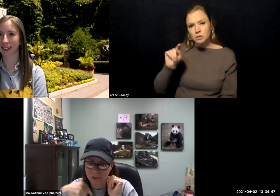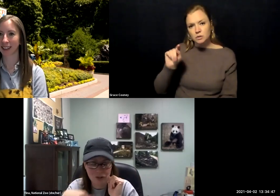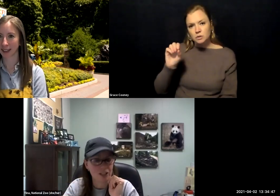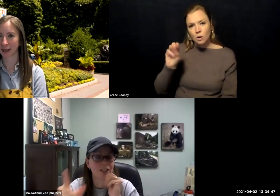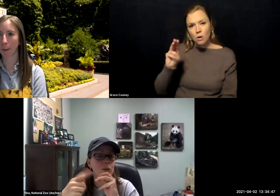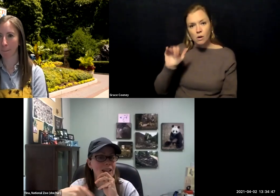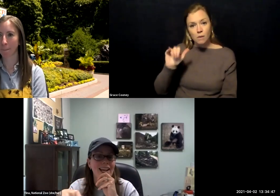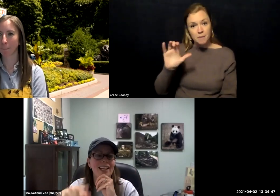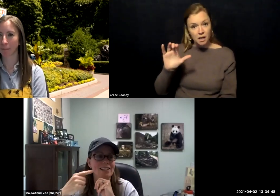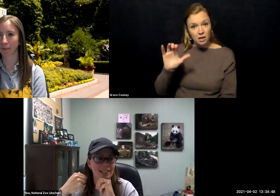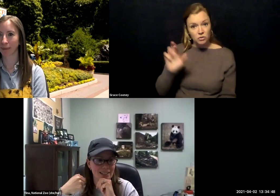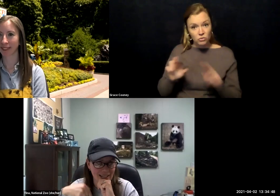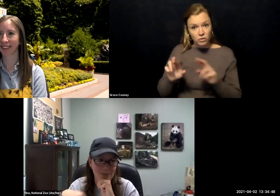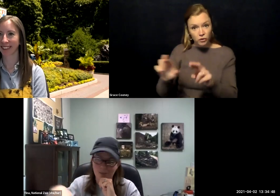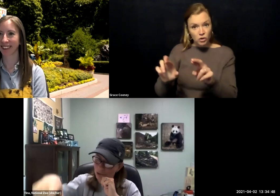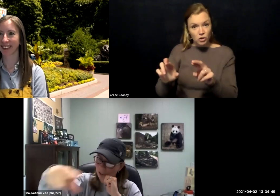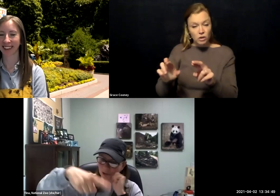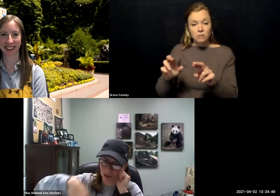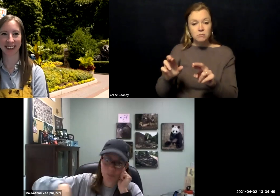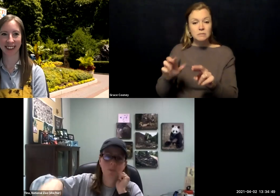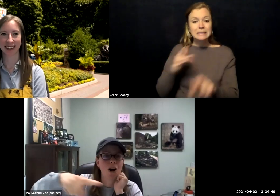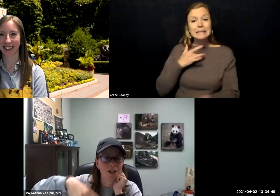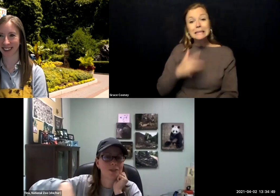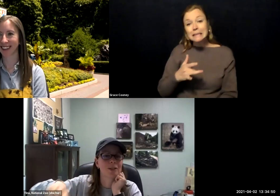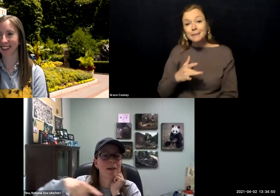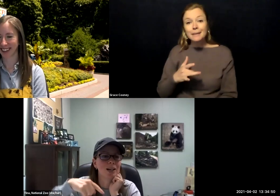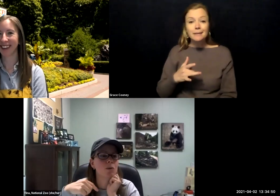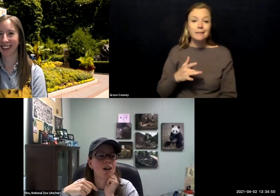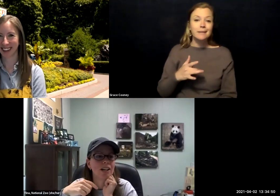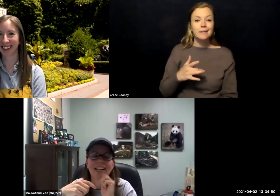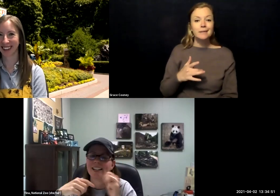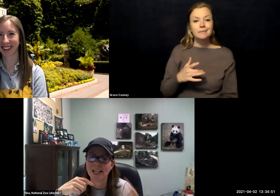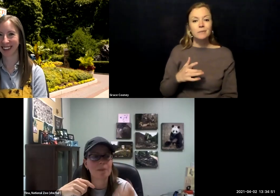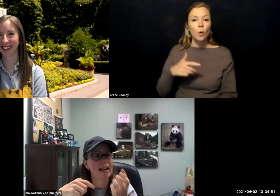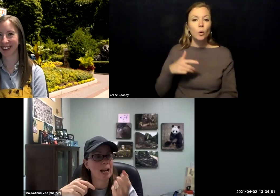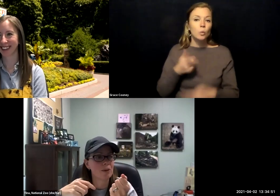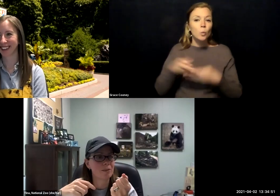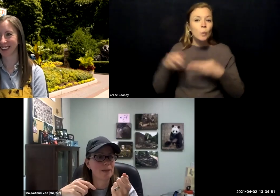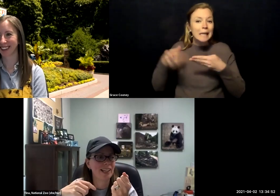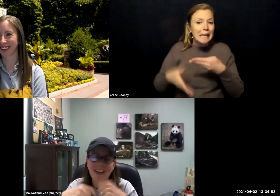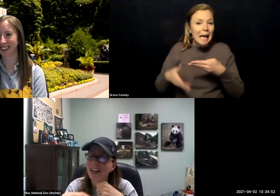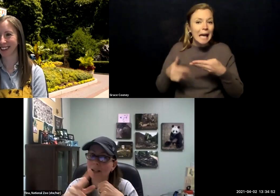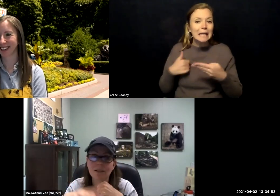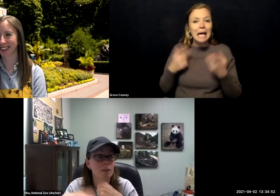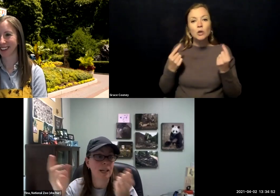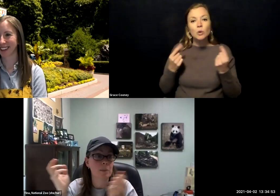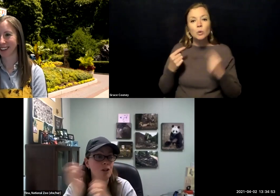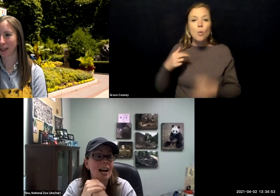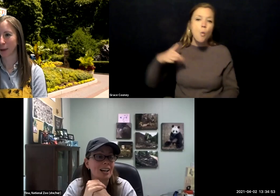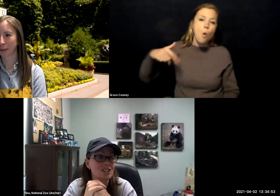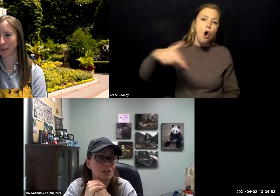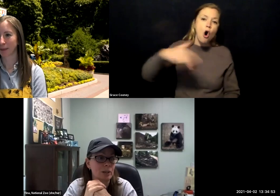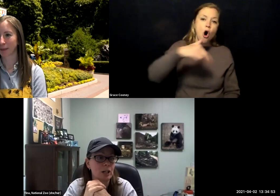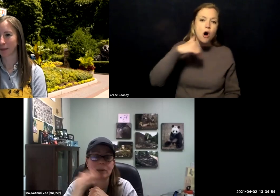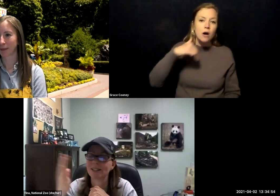usually on the weekends I do a little loop walk, a three mile walk and I take a bag with me